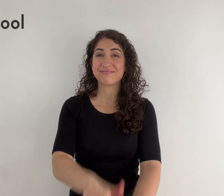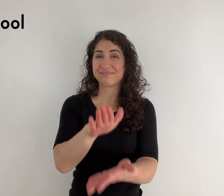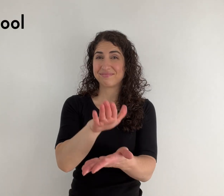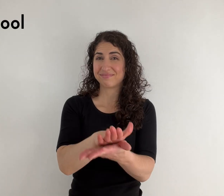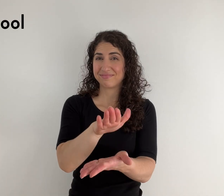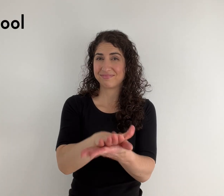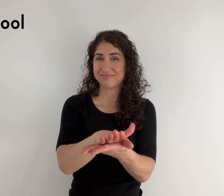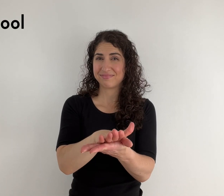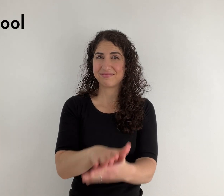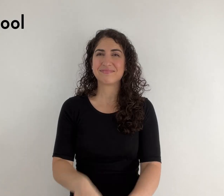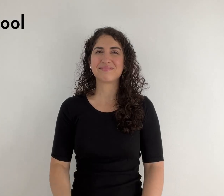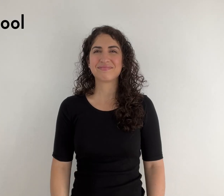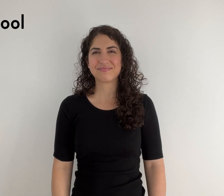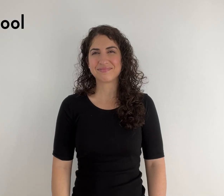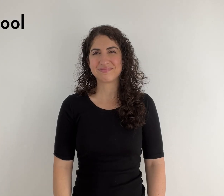SCHOOL